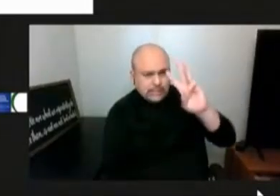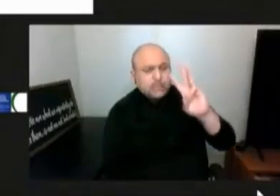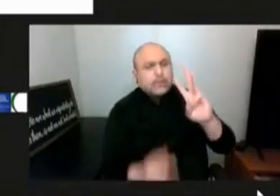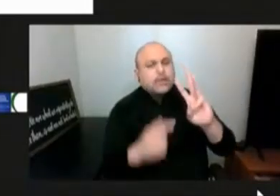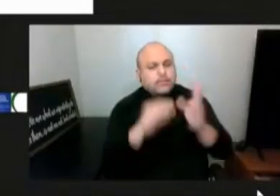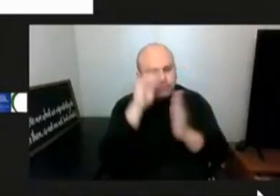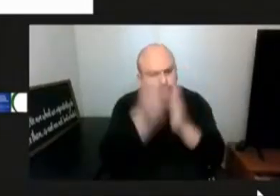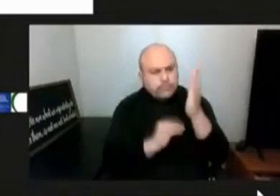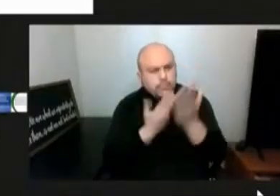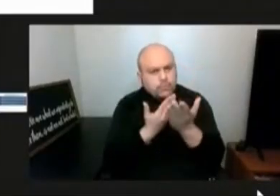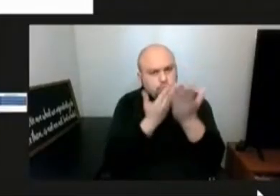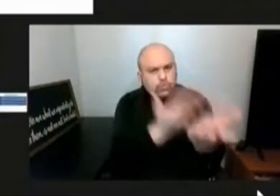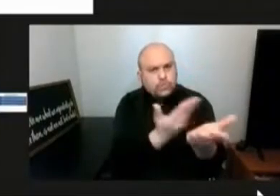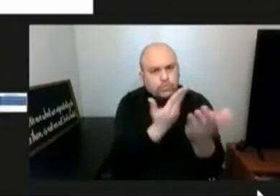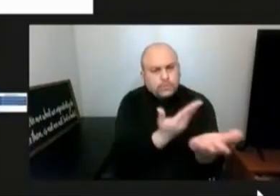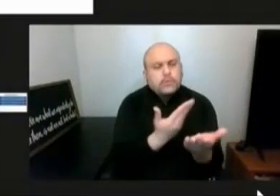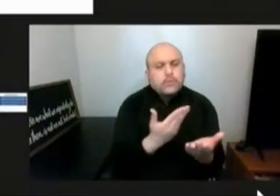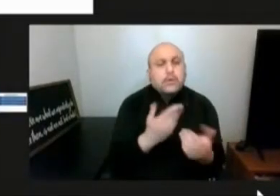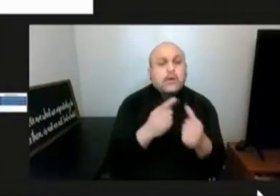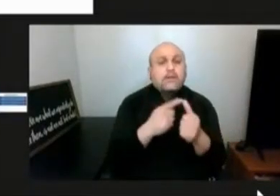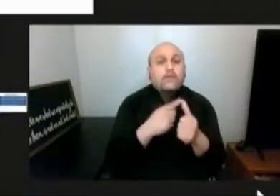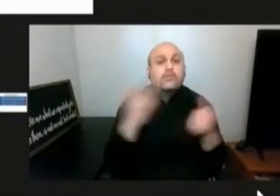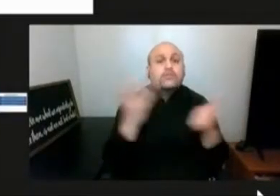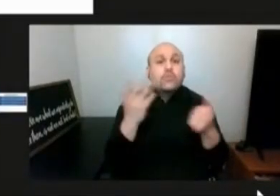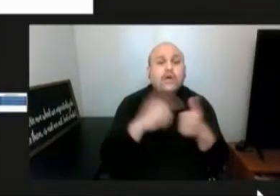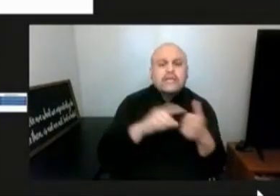The first problem goes to -- excuse me.